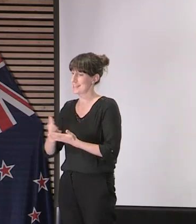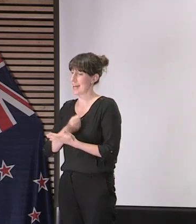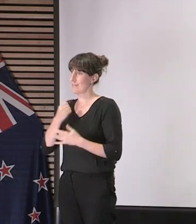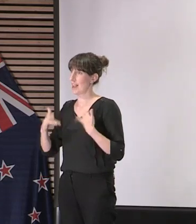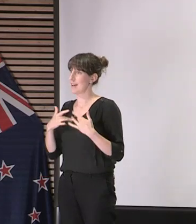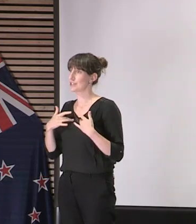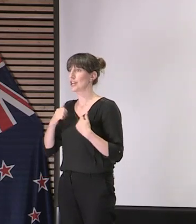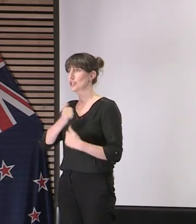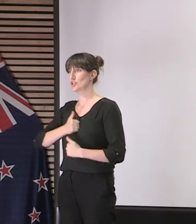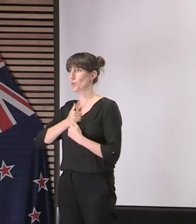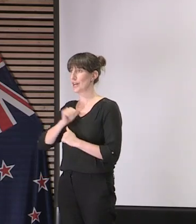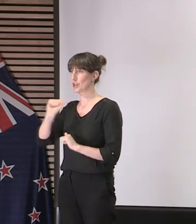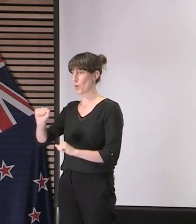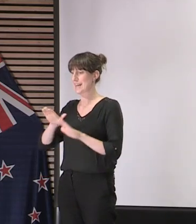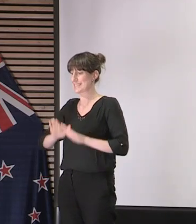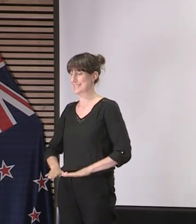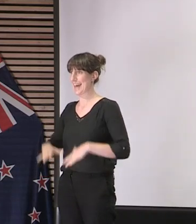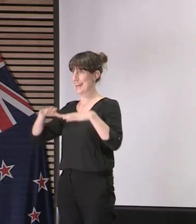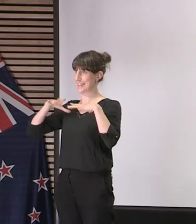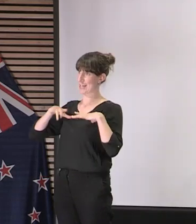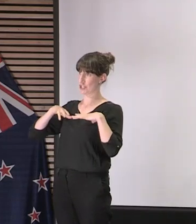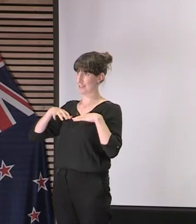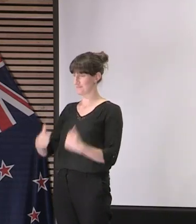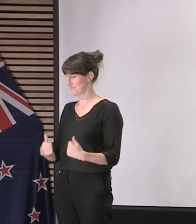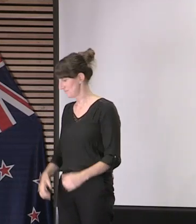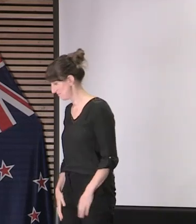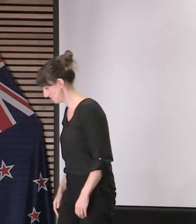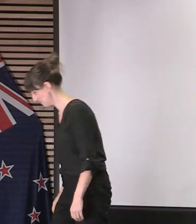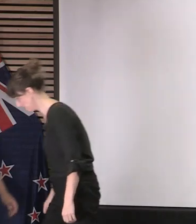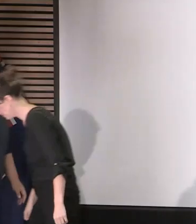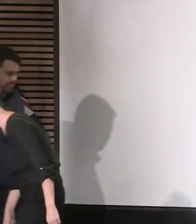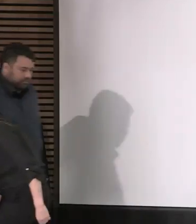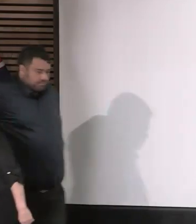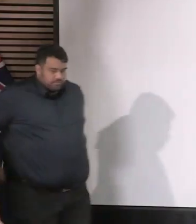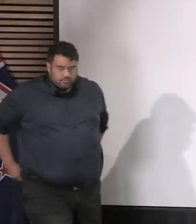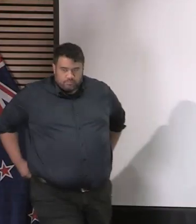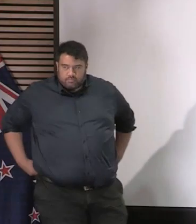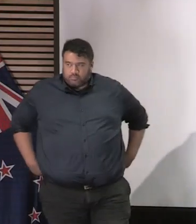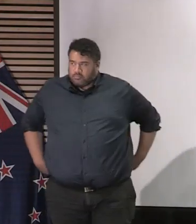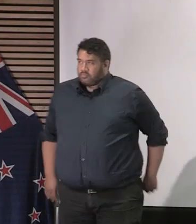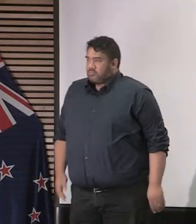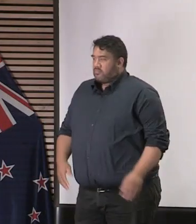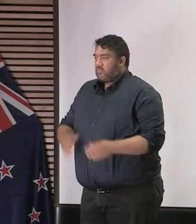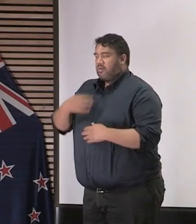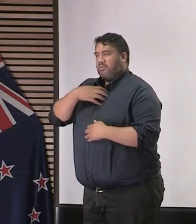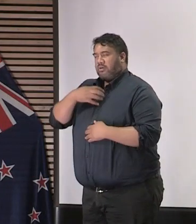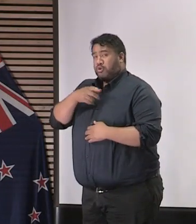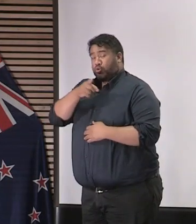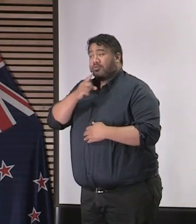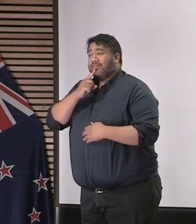Easter but please to stay at home and save lives and enjoy your staycation. We are happy